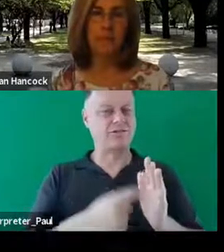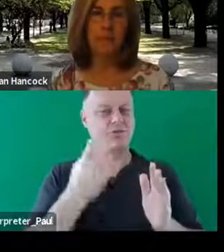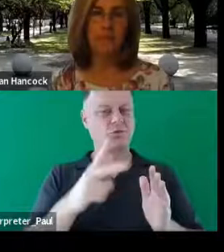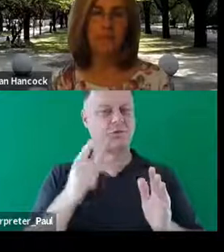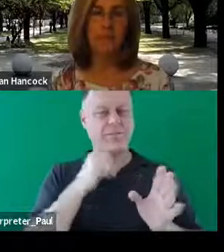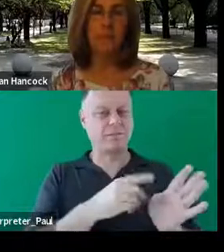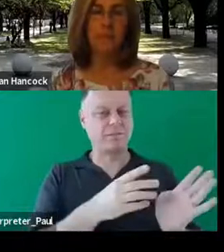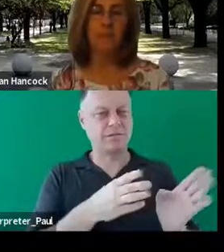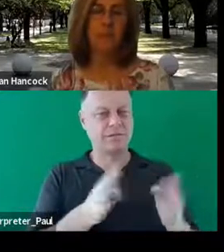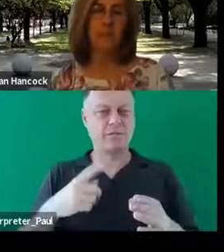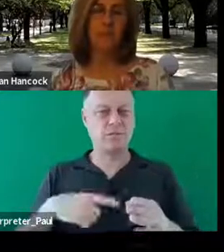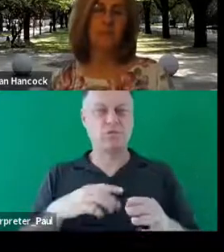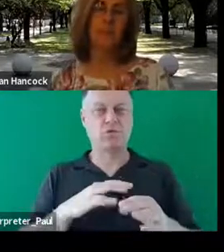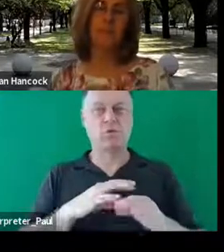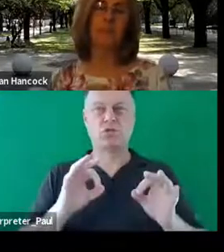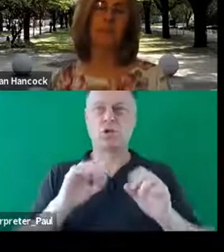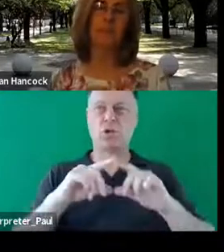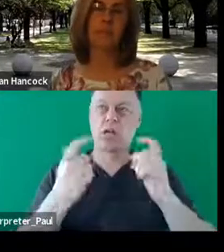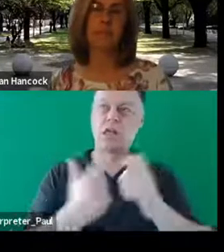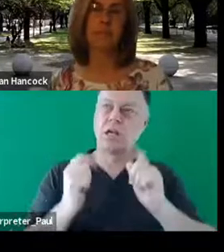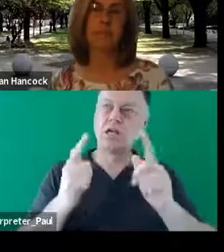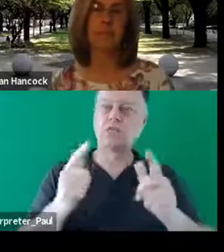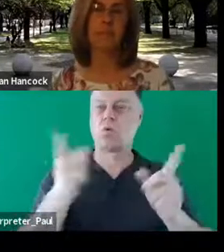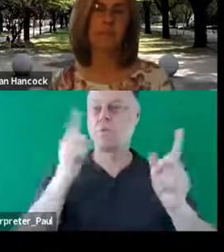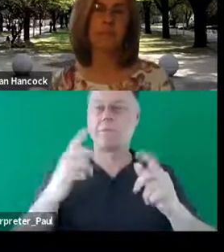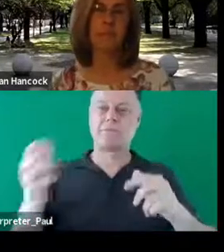with COVID and lockdown and everyone using Zoom quite a lot more that